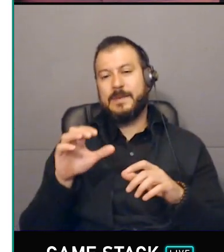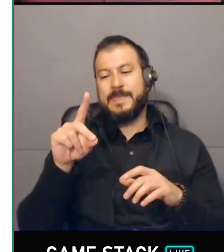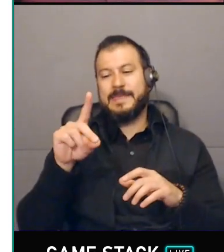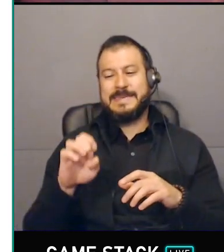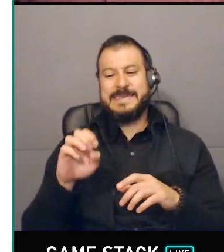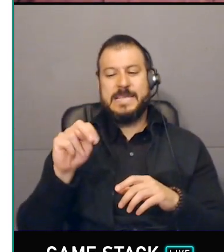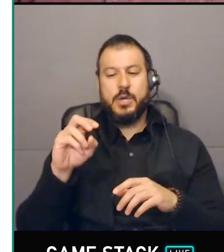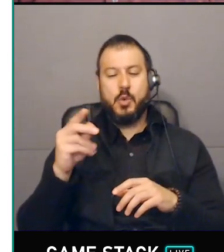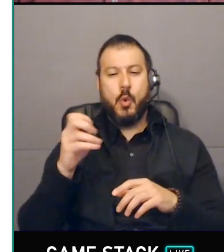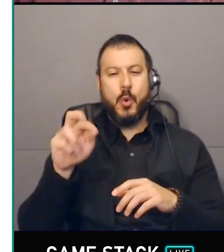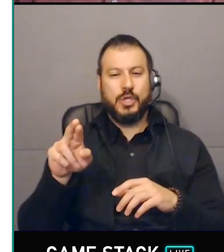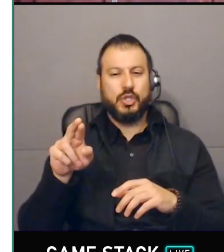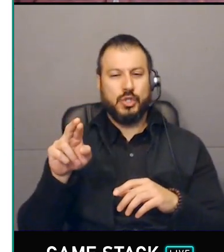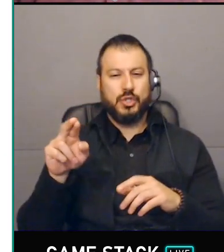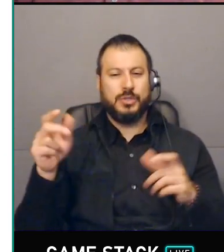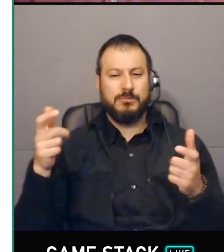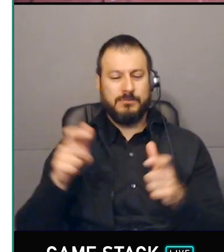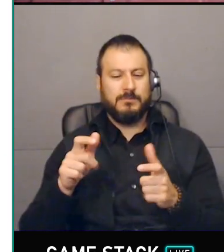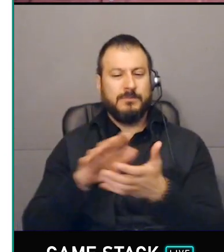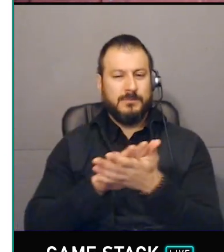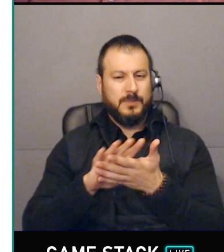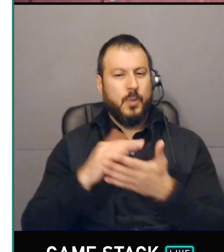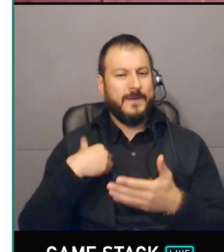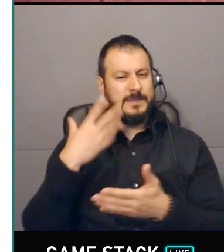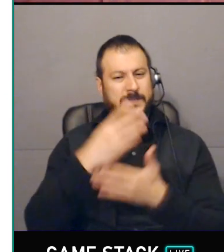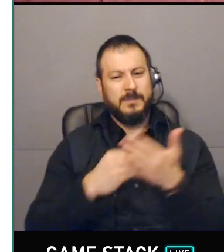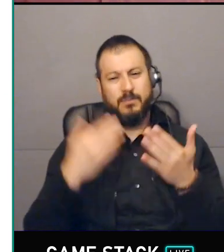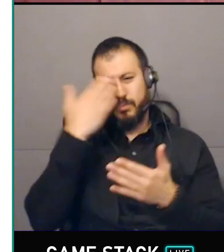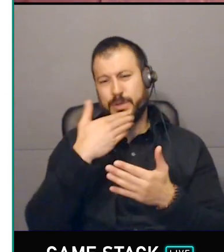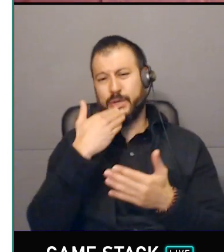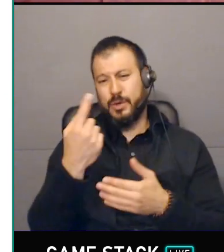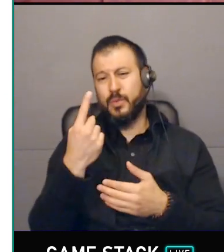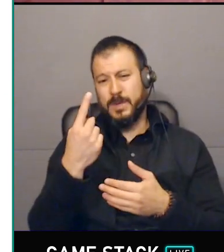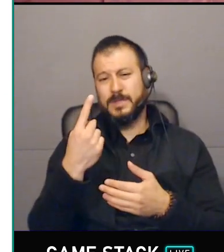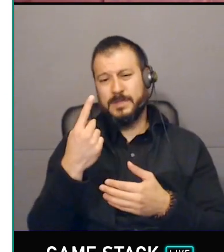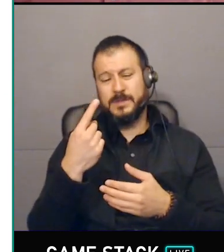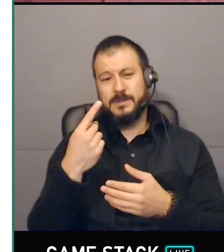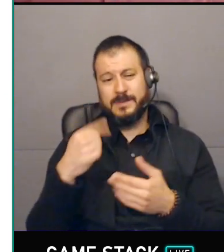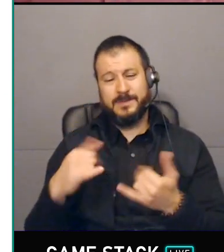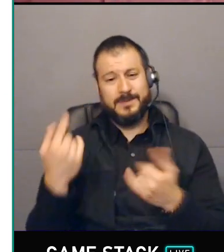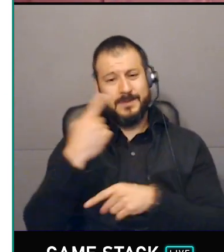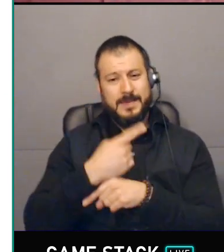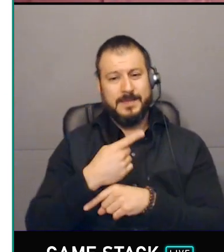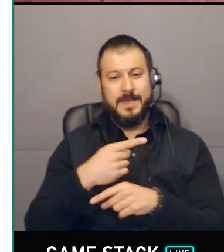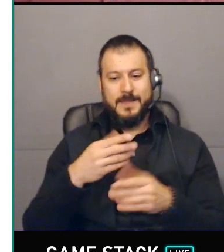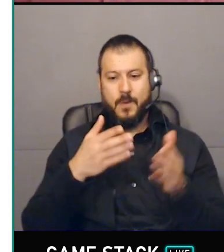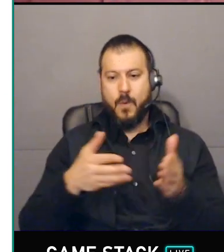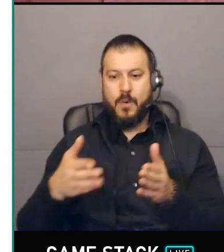We have some pretty good denoisers these days, and on the order of magnitude of this difference,